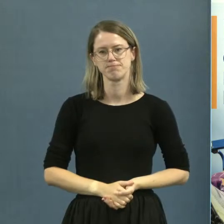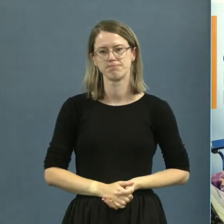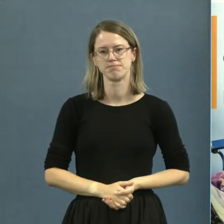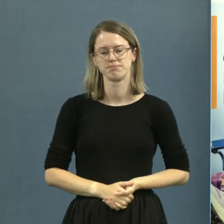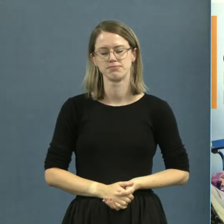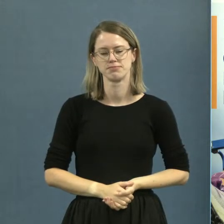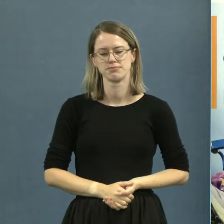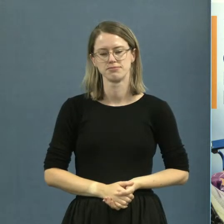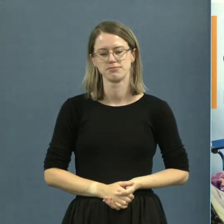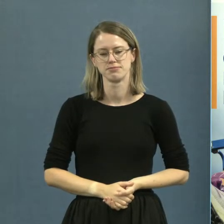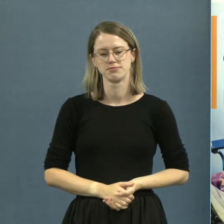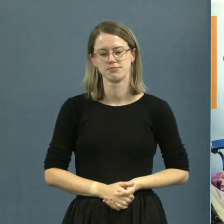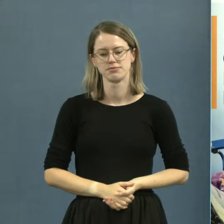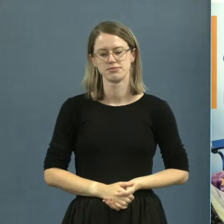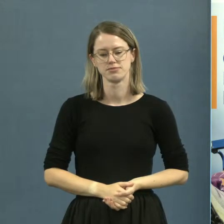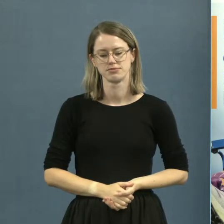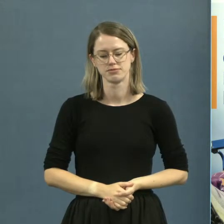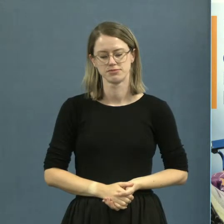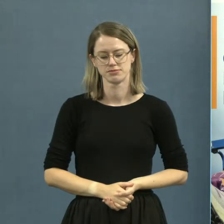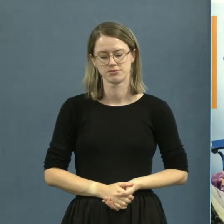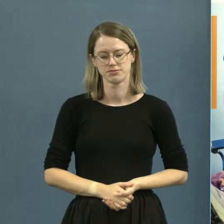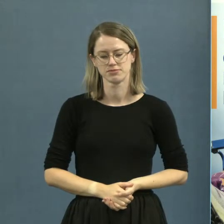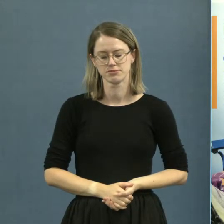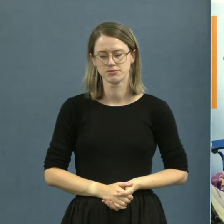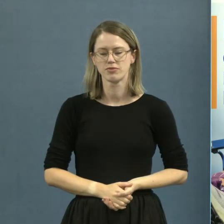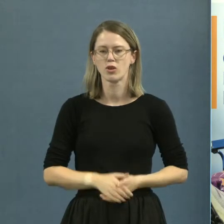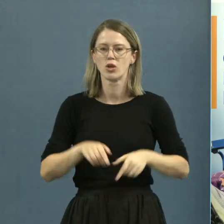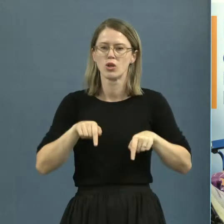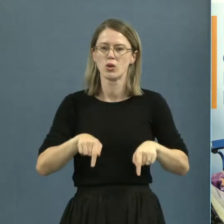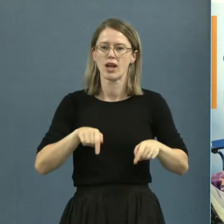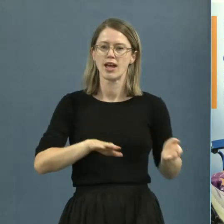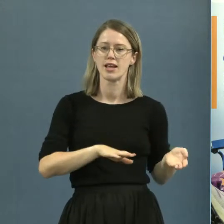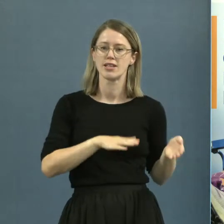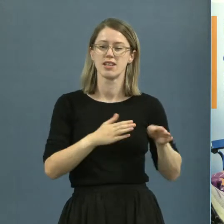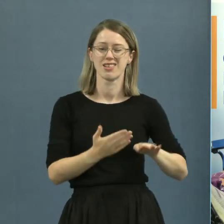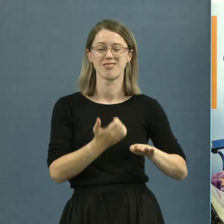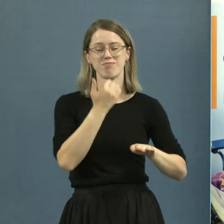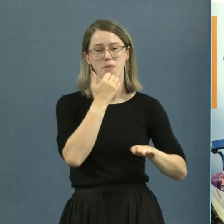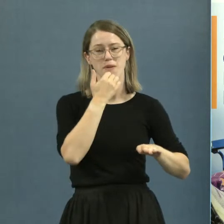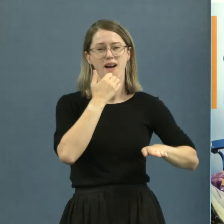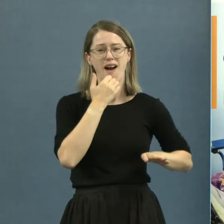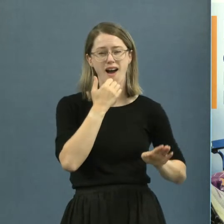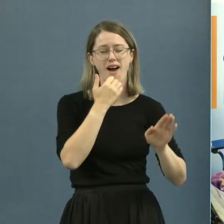whanau and friends at this tim. Despite today's high number of